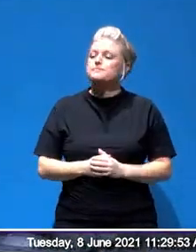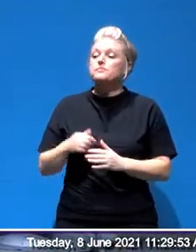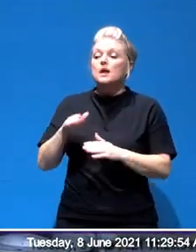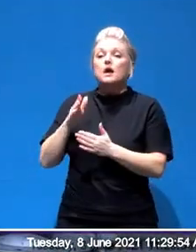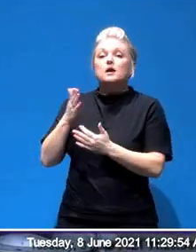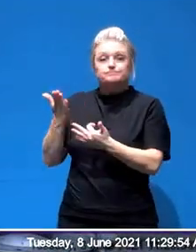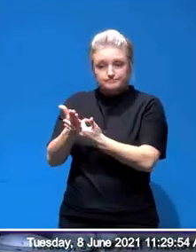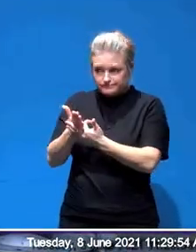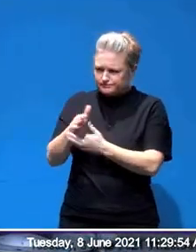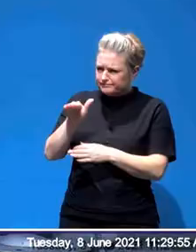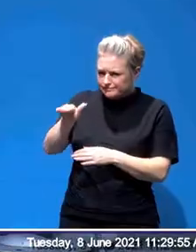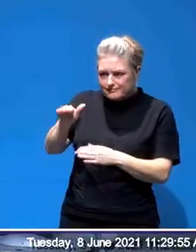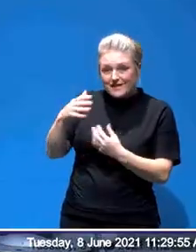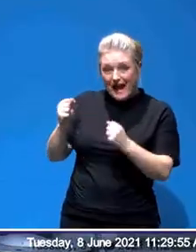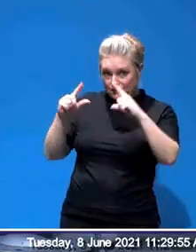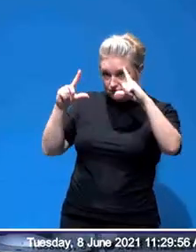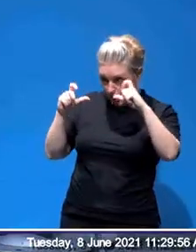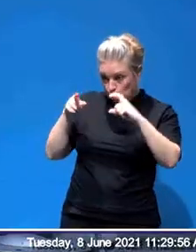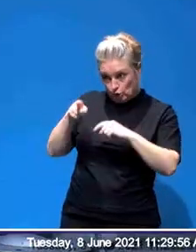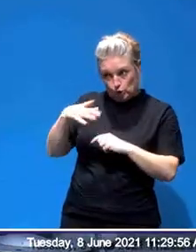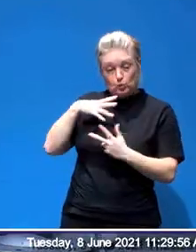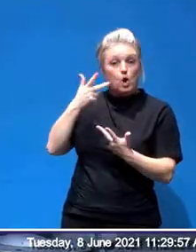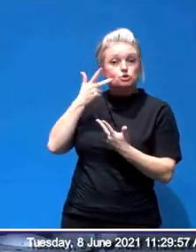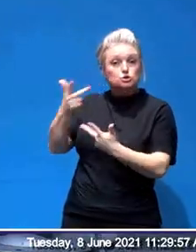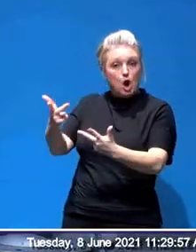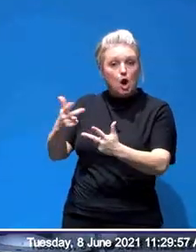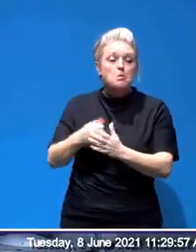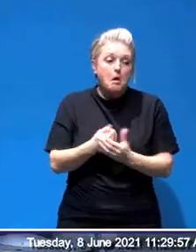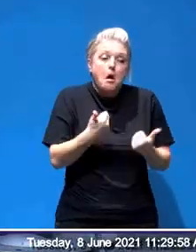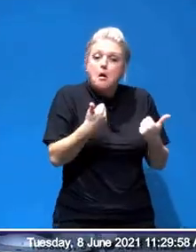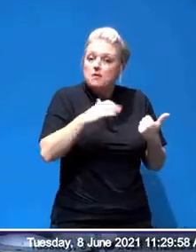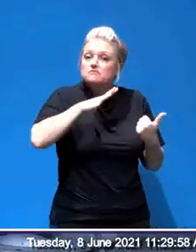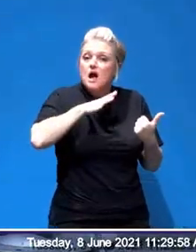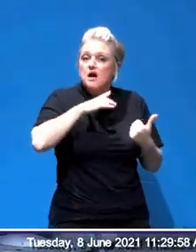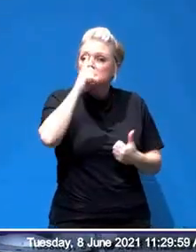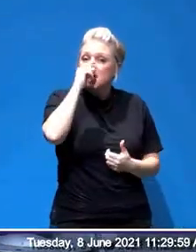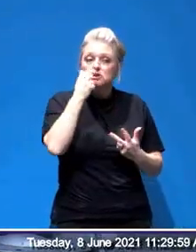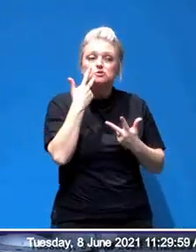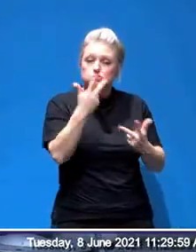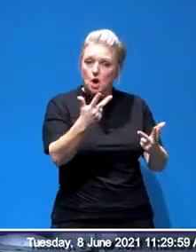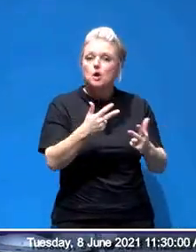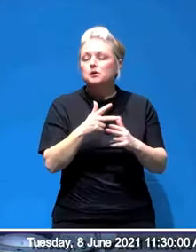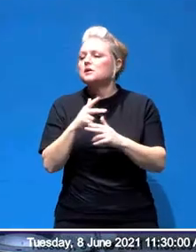Commissioners, these are behind tab 17, tab 18 and tab 19.